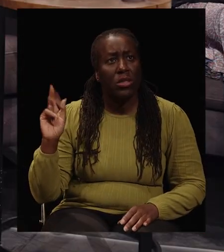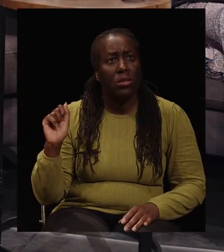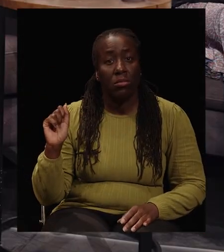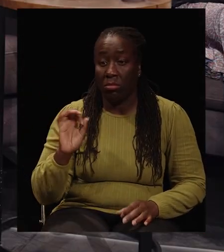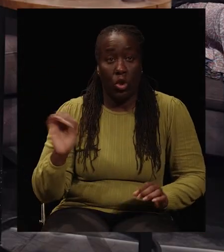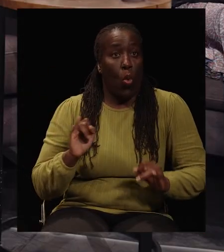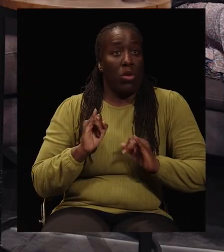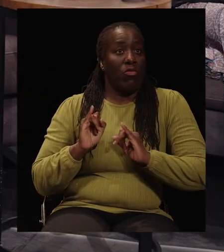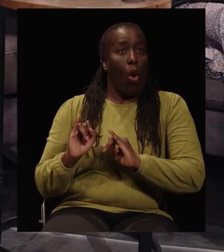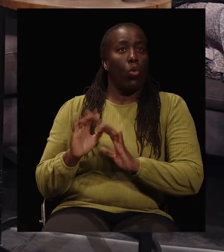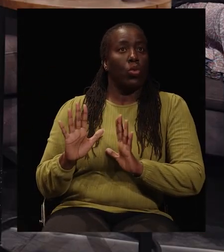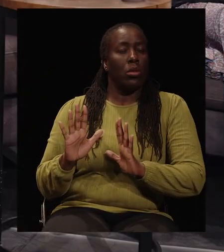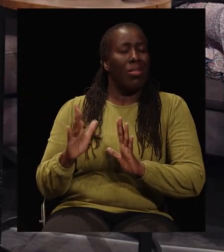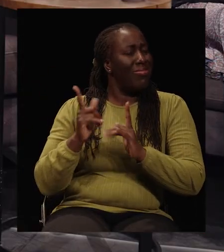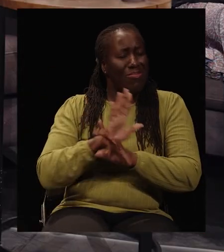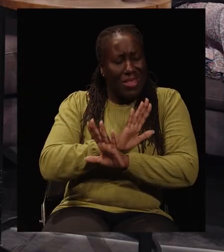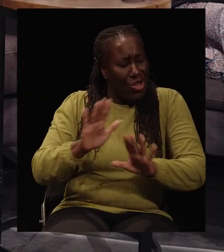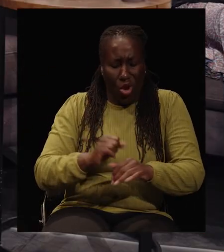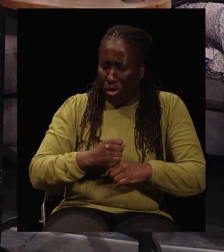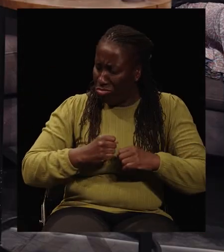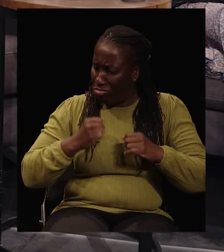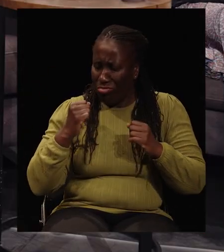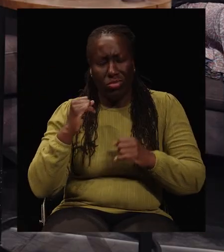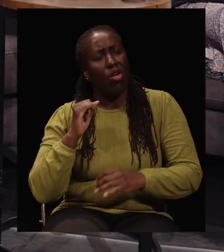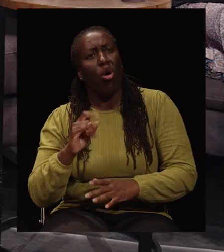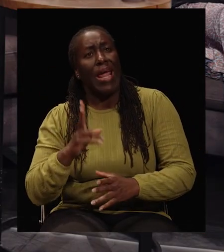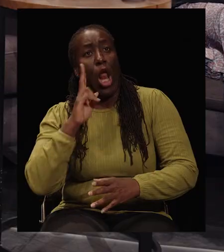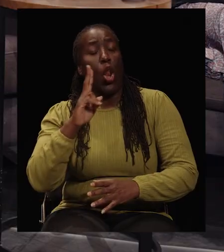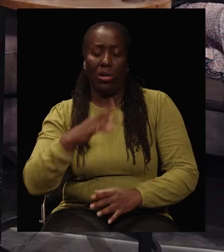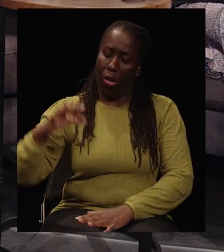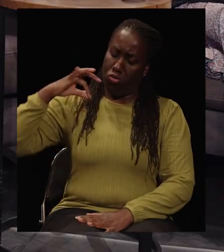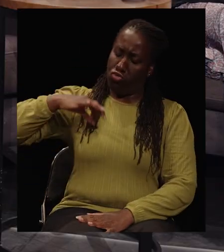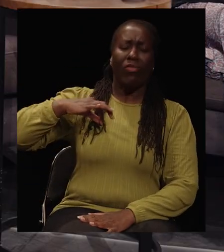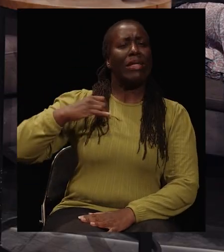but they're not massively wrong either in that it looks a lot more profitable to go and study law.